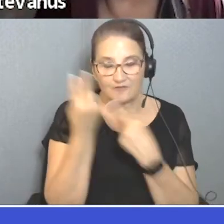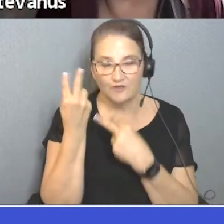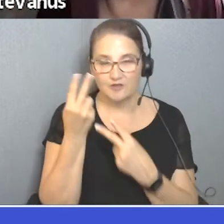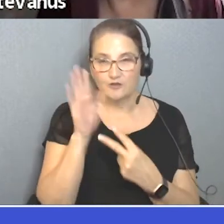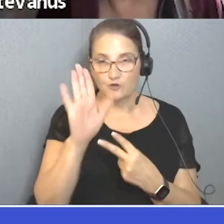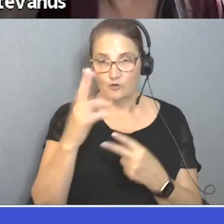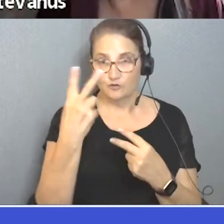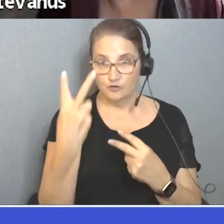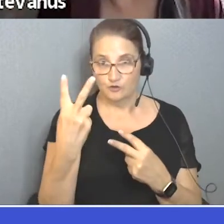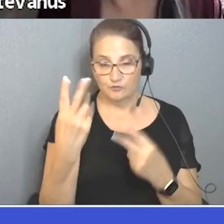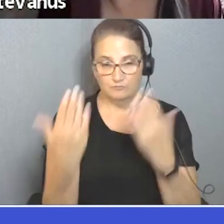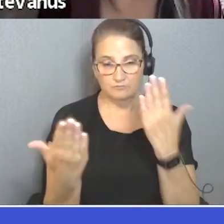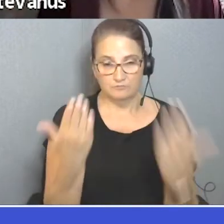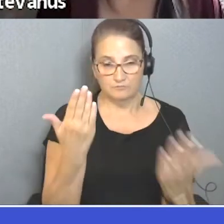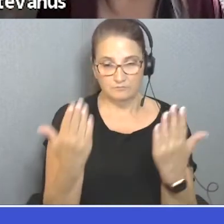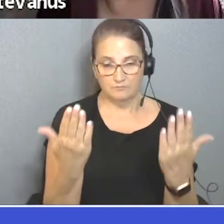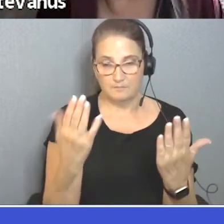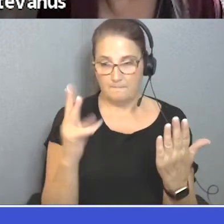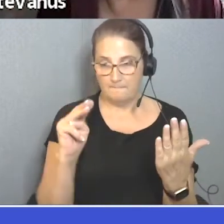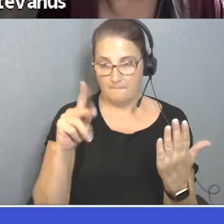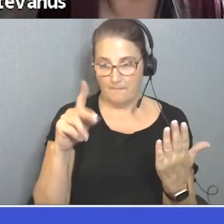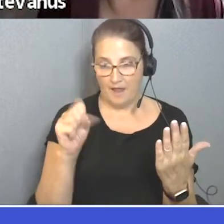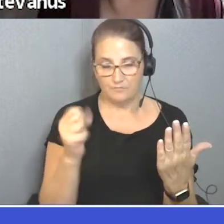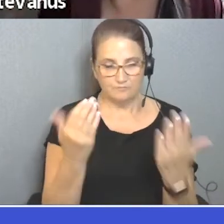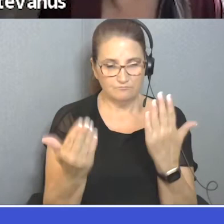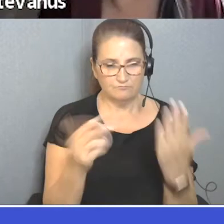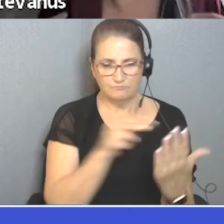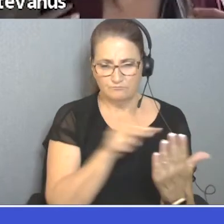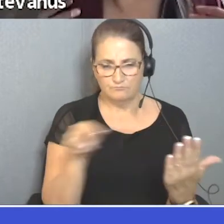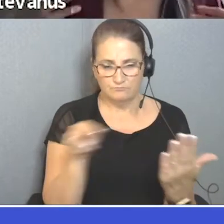Take a look at the two canvases you